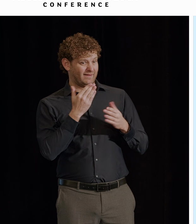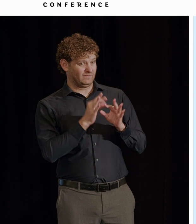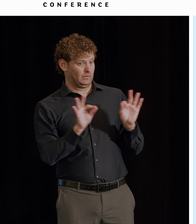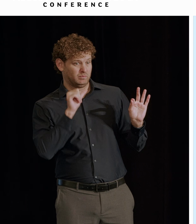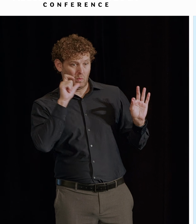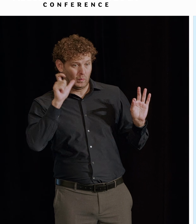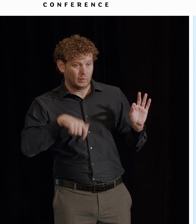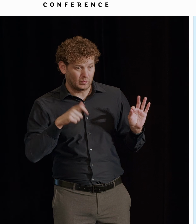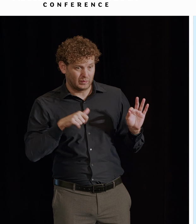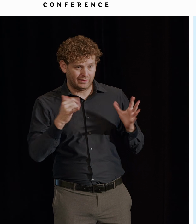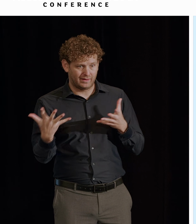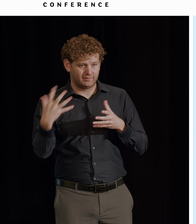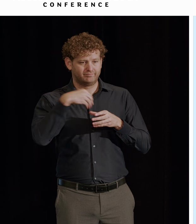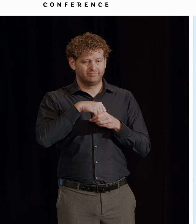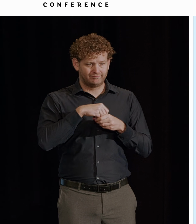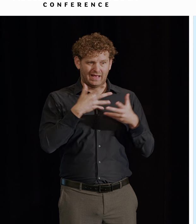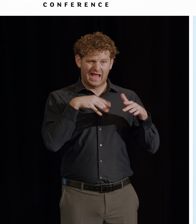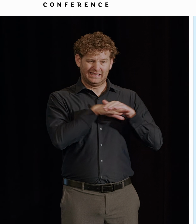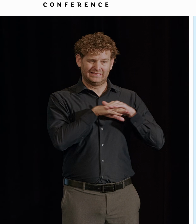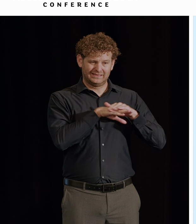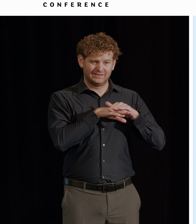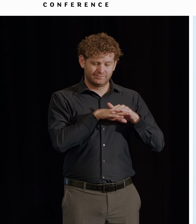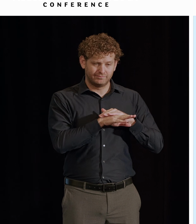and it's completely free to the users.